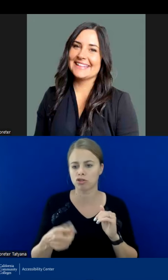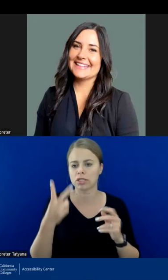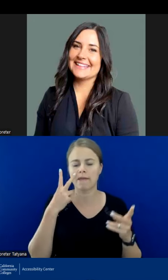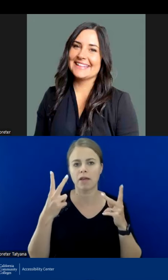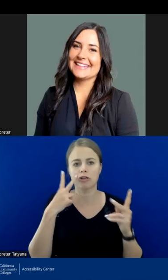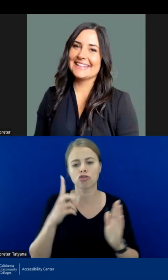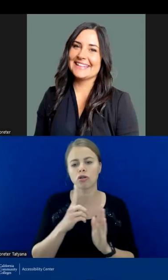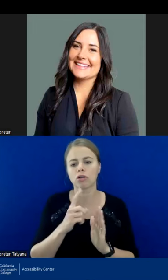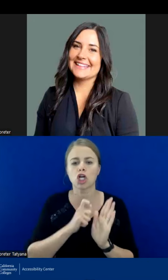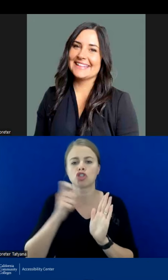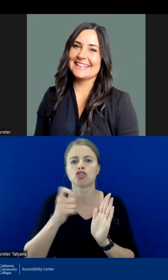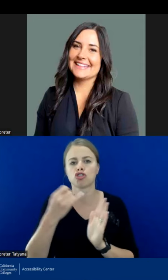It's an object.